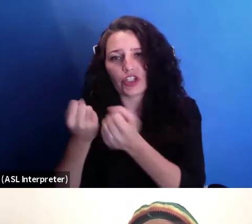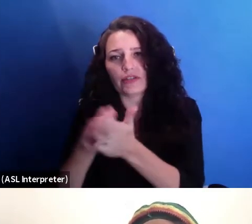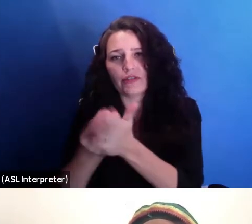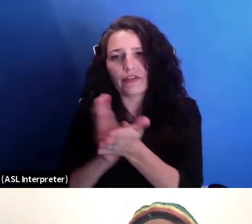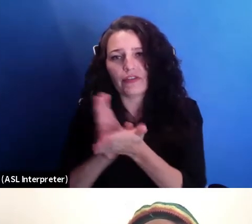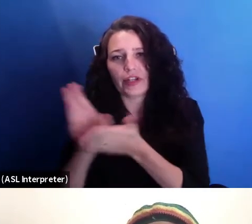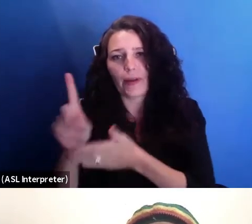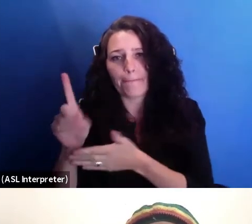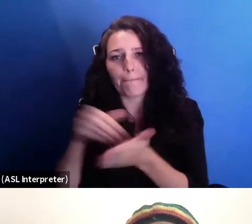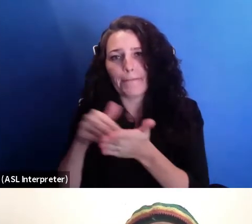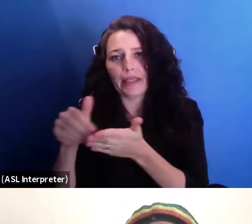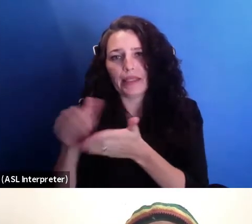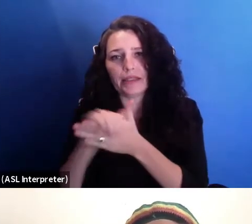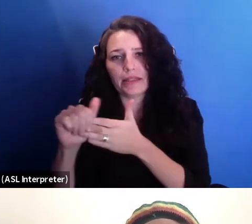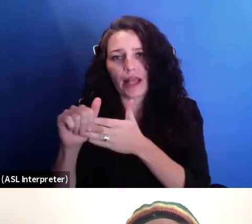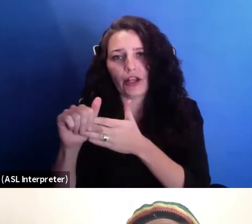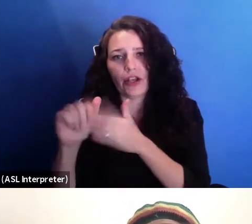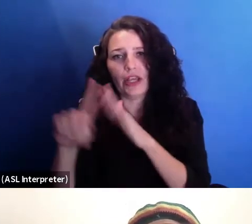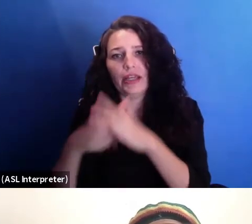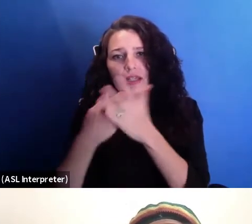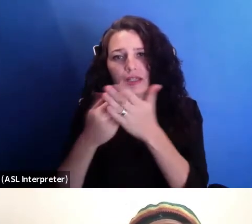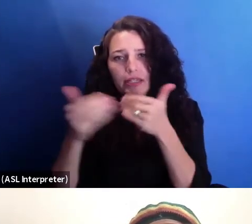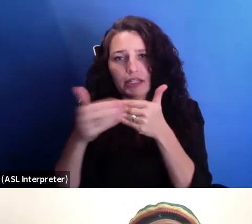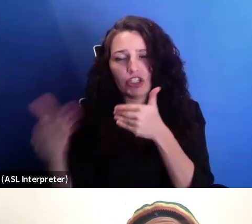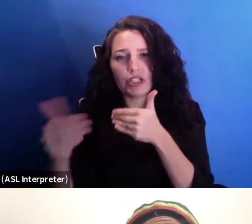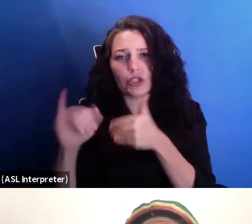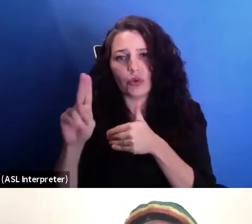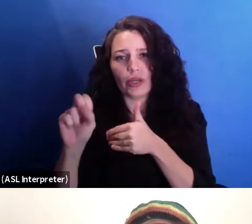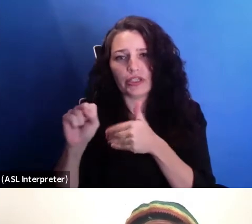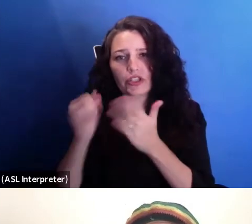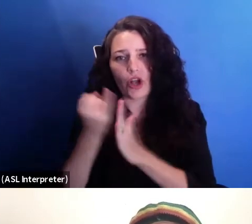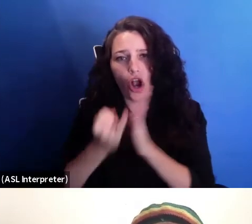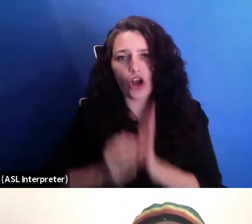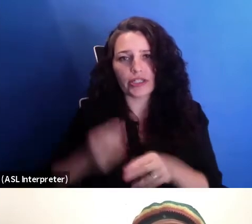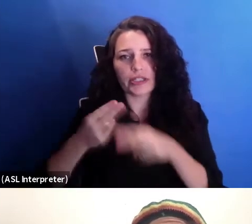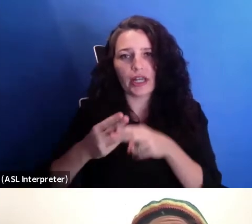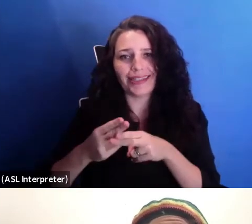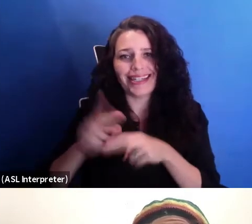through United States Artists, called the Disabilities Futures Fellowship.